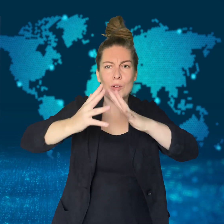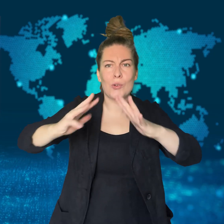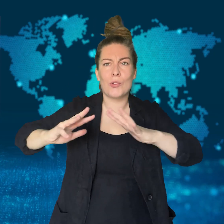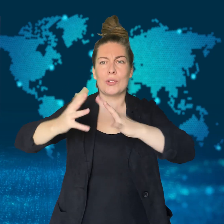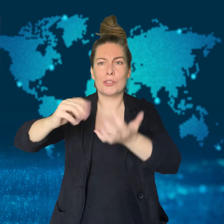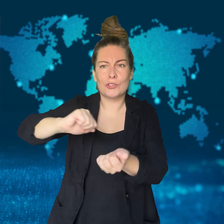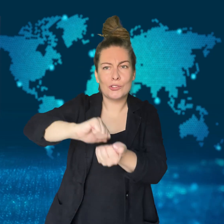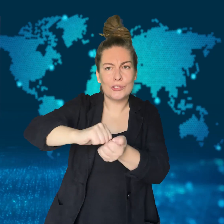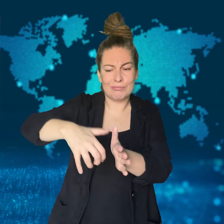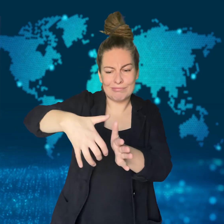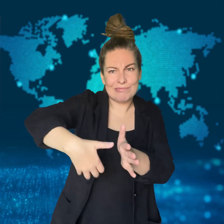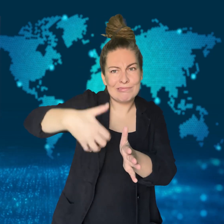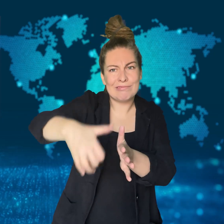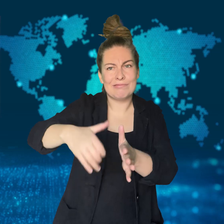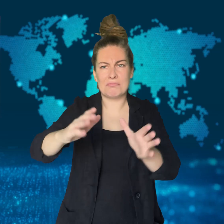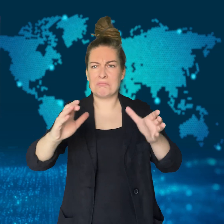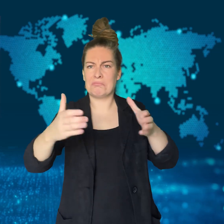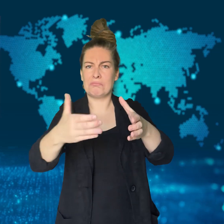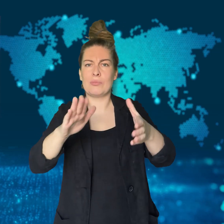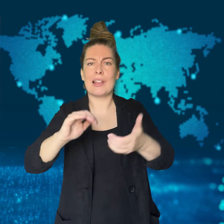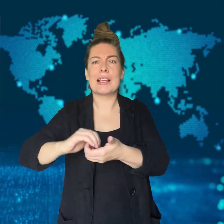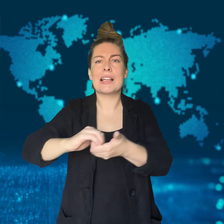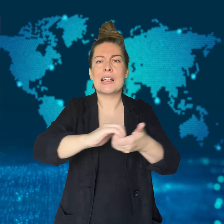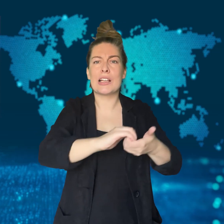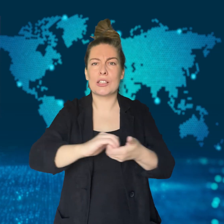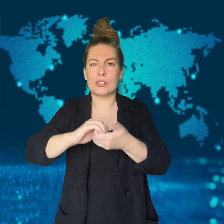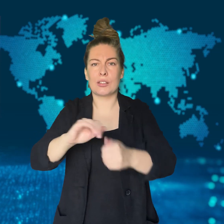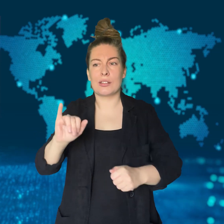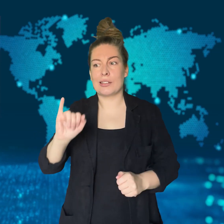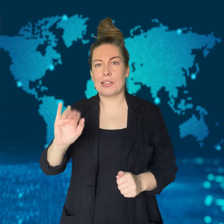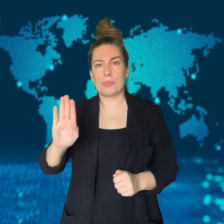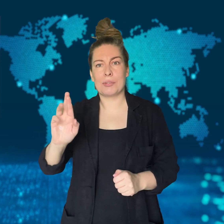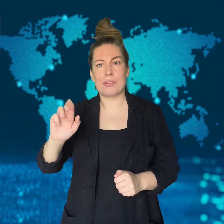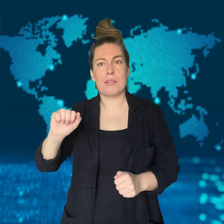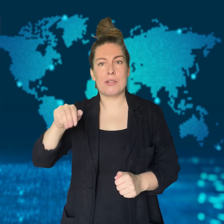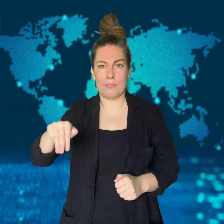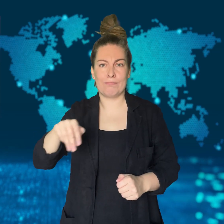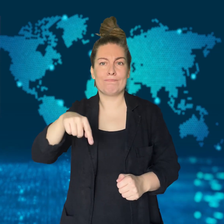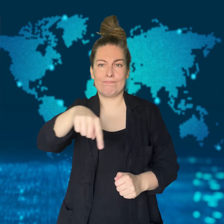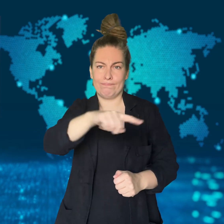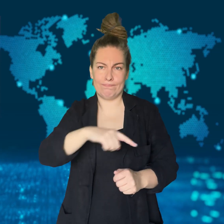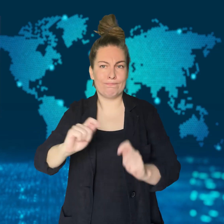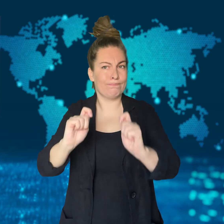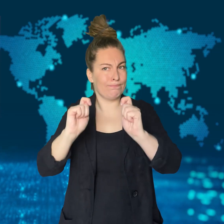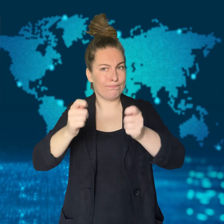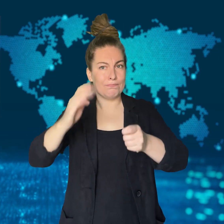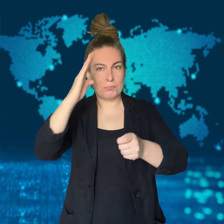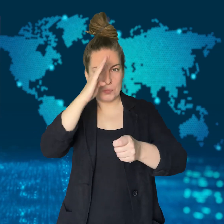motion in Brazil's Supreme Court seeking to